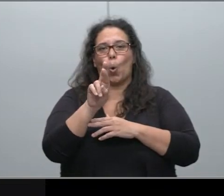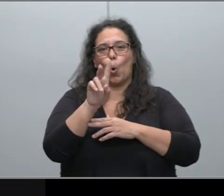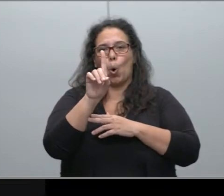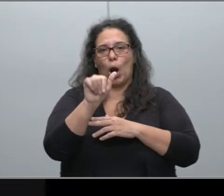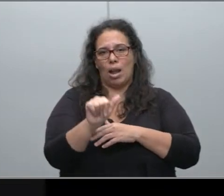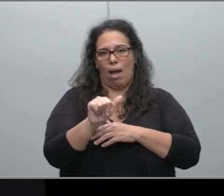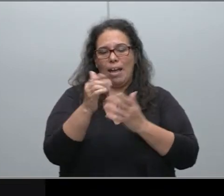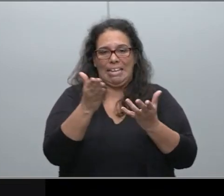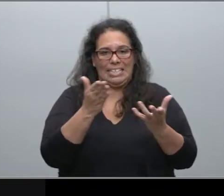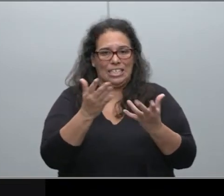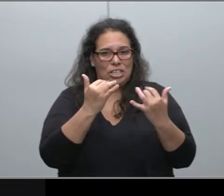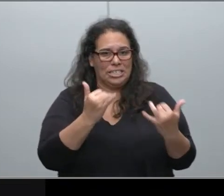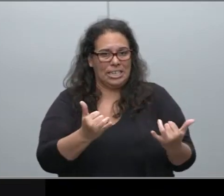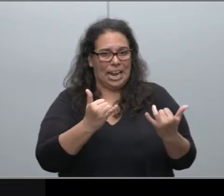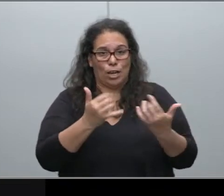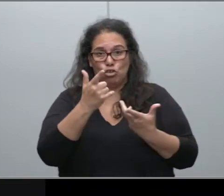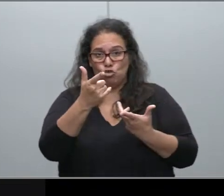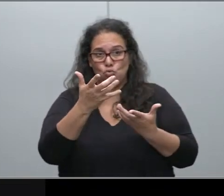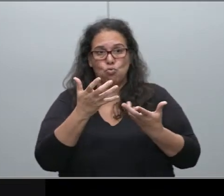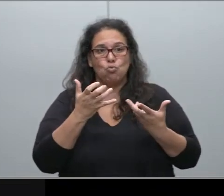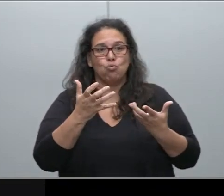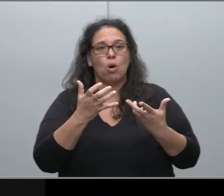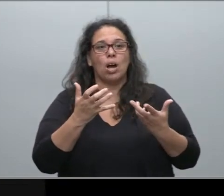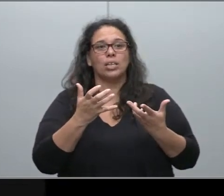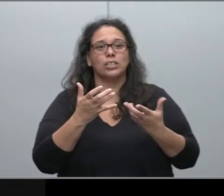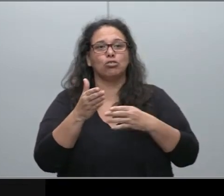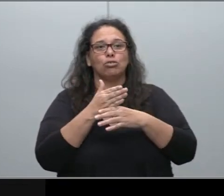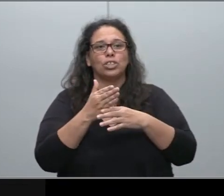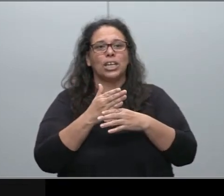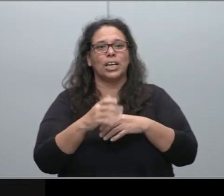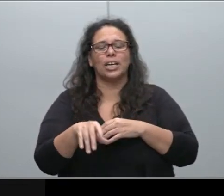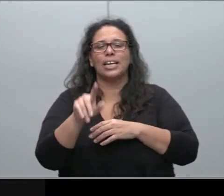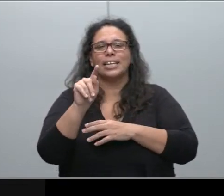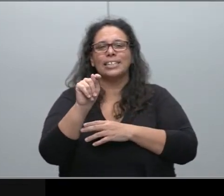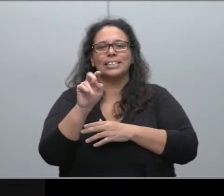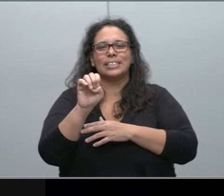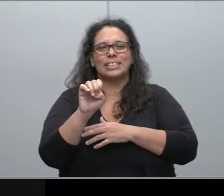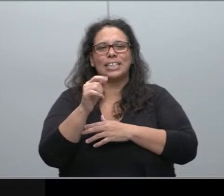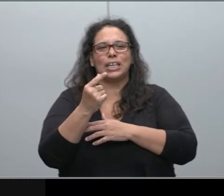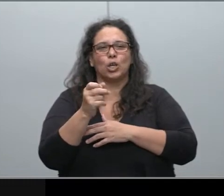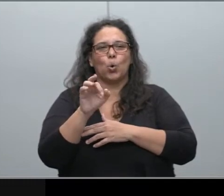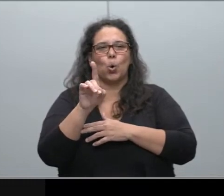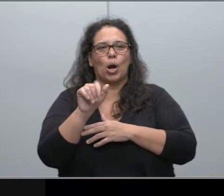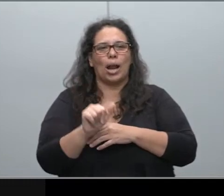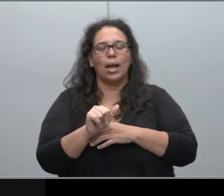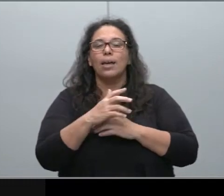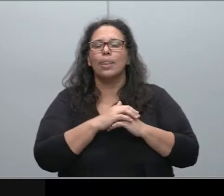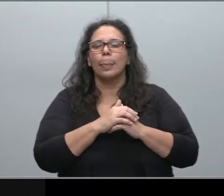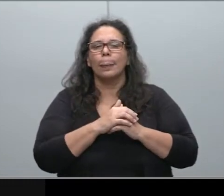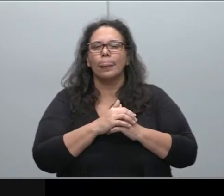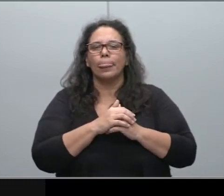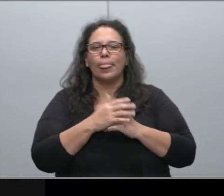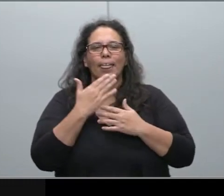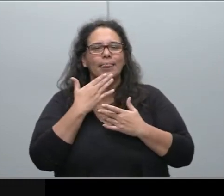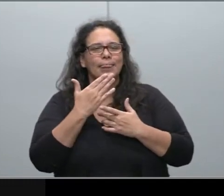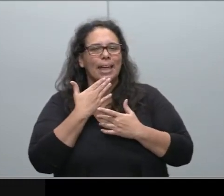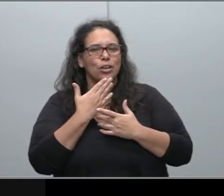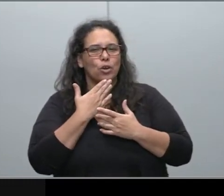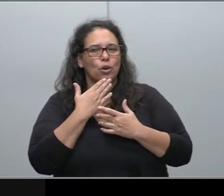So I've been dealing with speech issues. So already I feel very overwhelmed